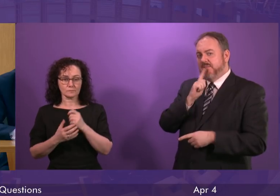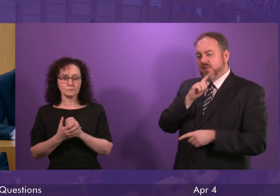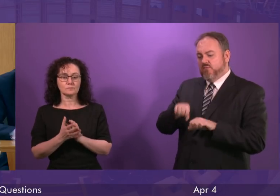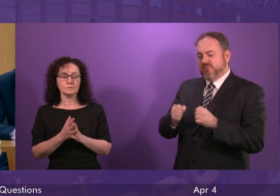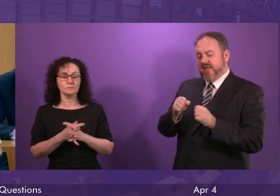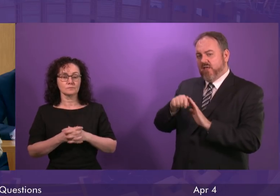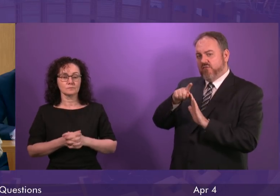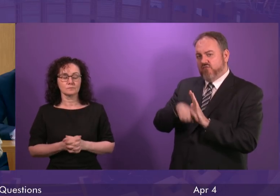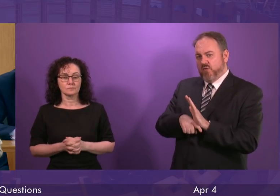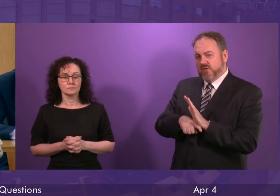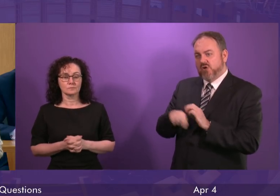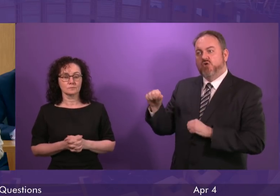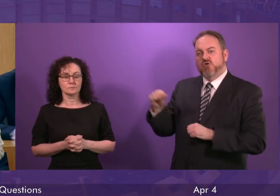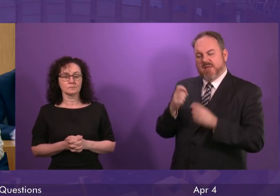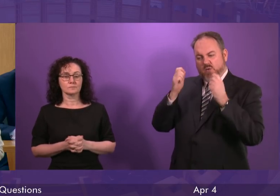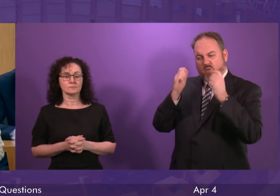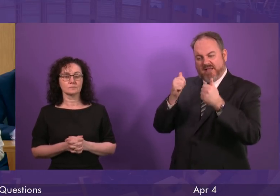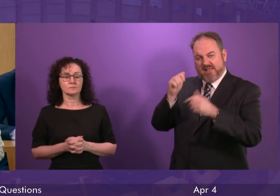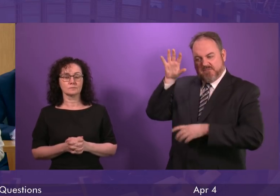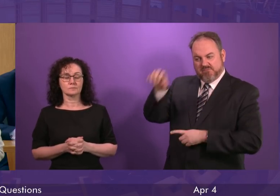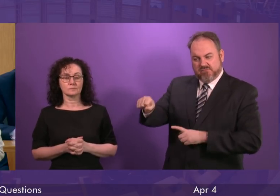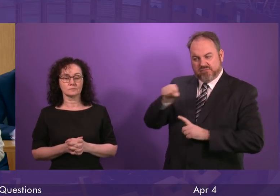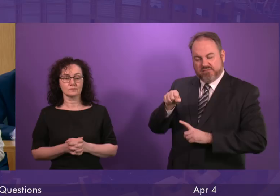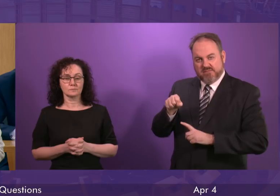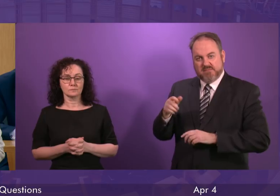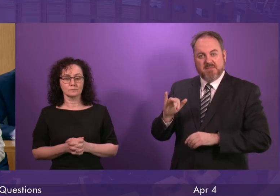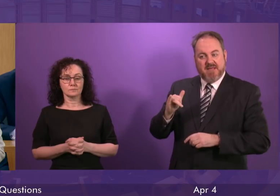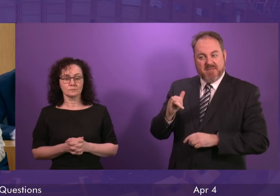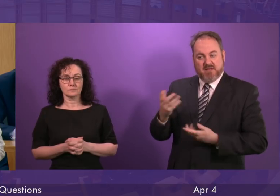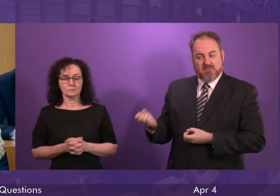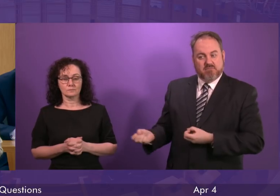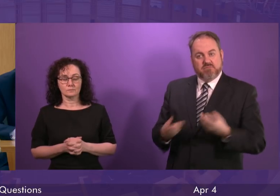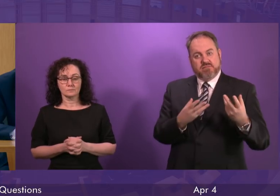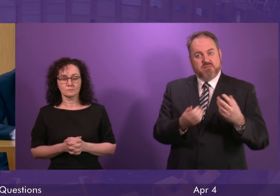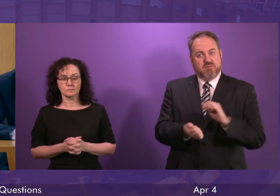are responded to in real time and with the immediacy required to protect victims?